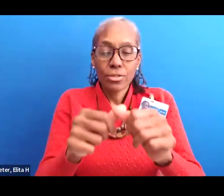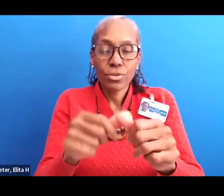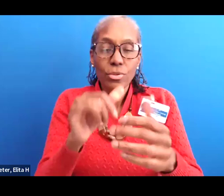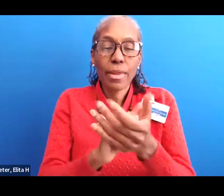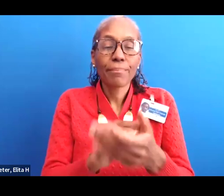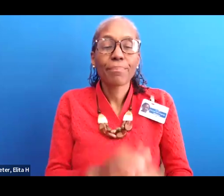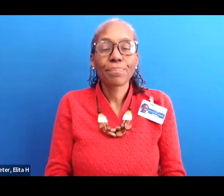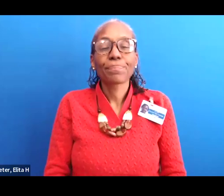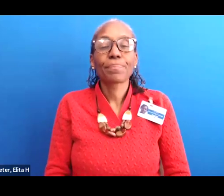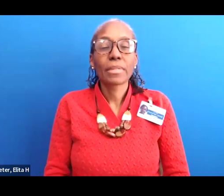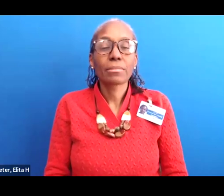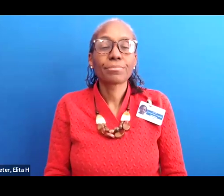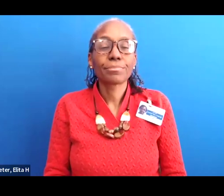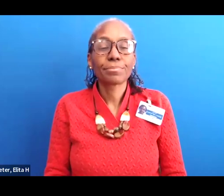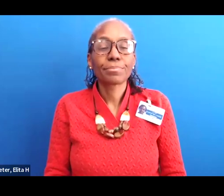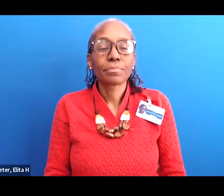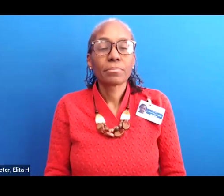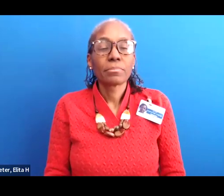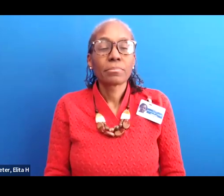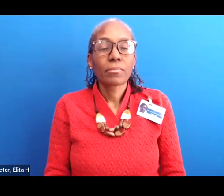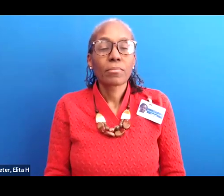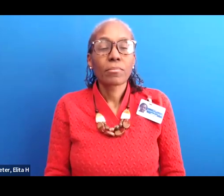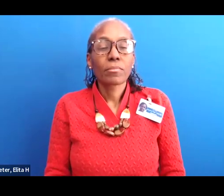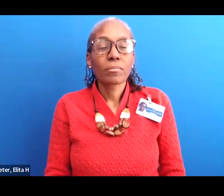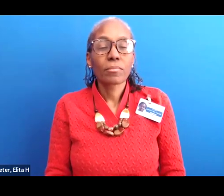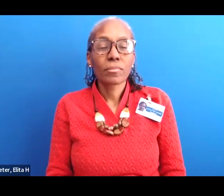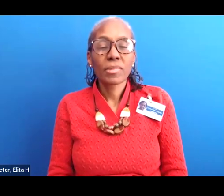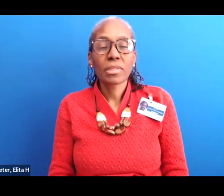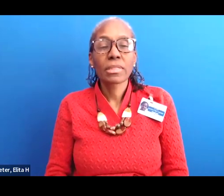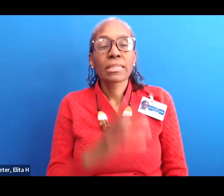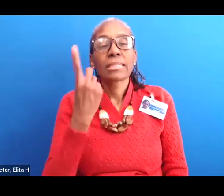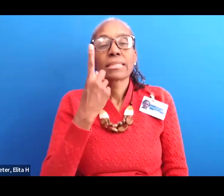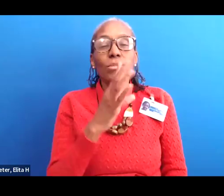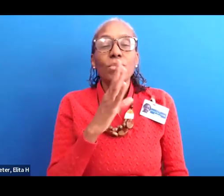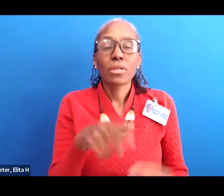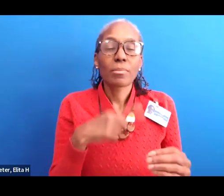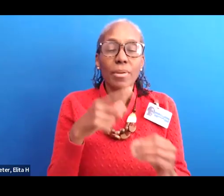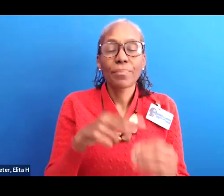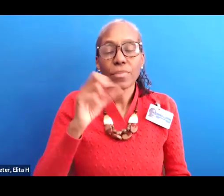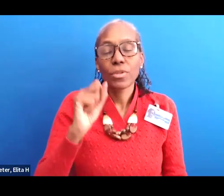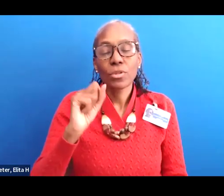Let's see. Somebody is talking about suprapubic catheters, and